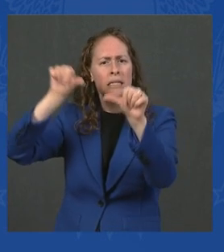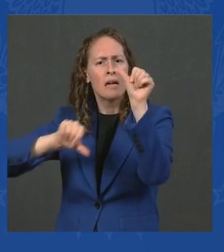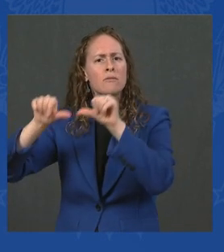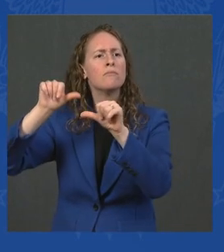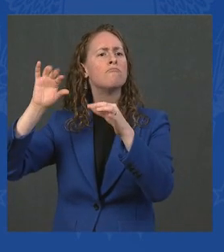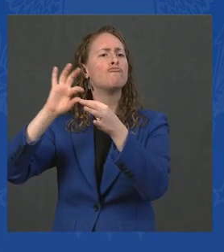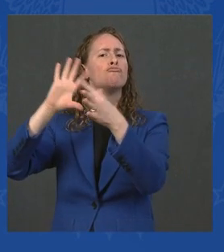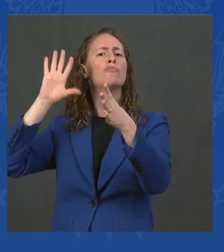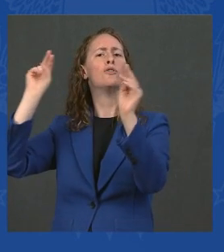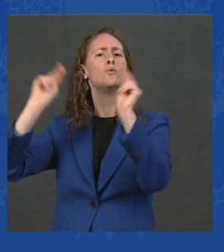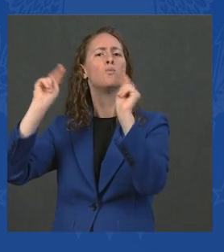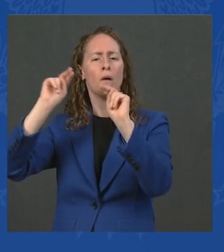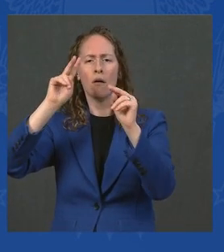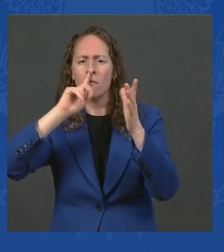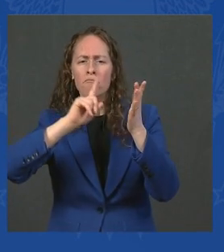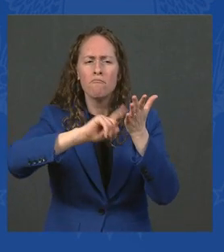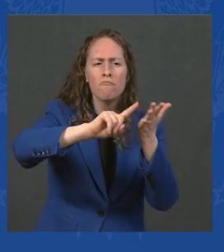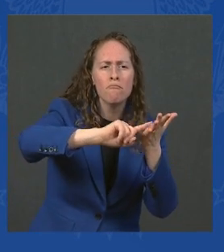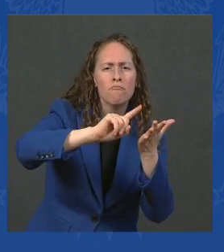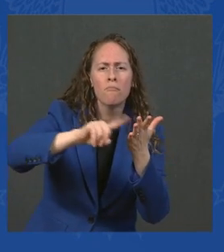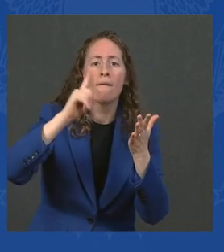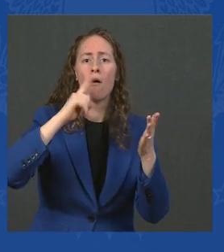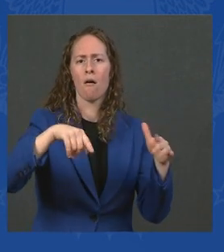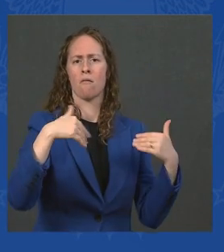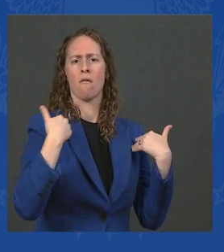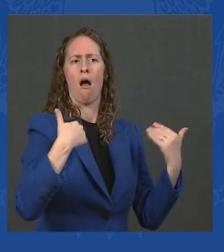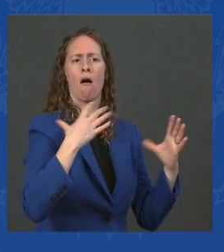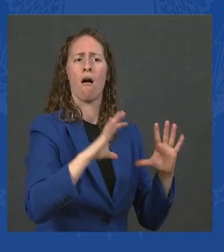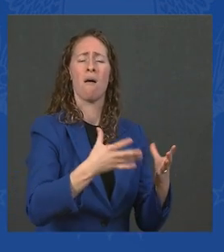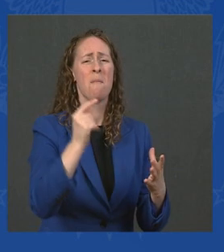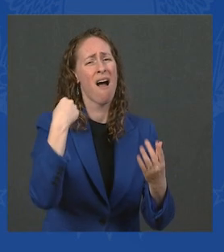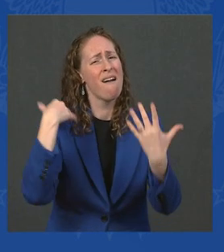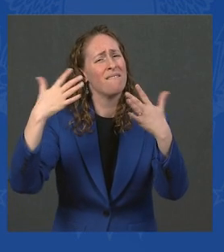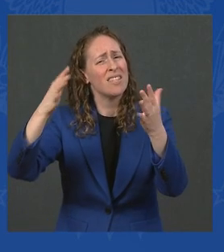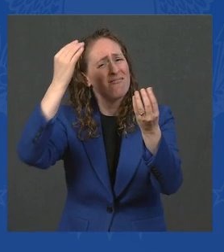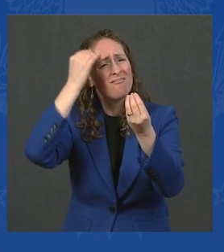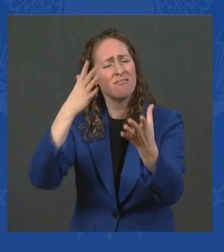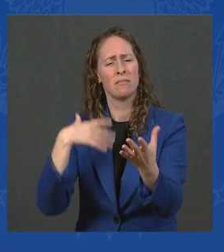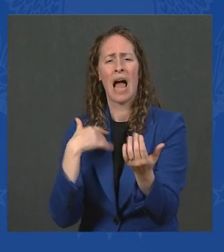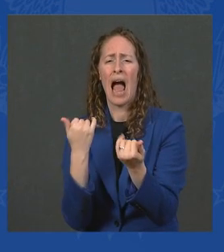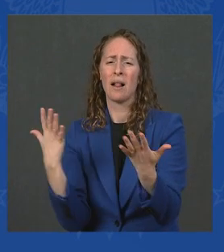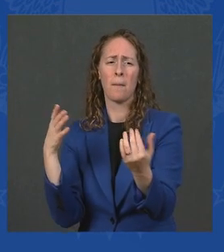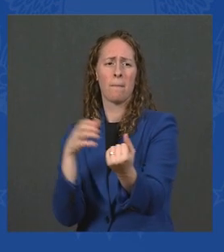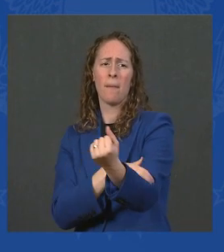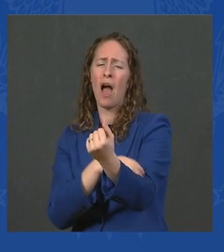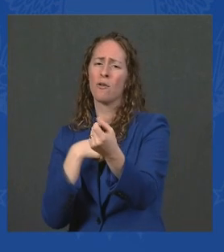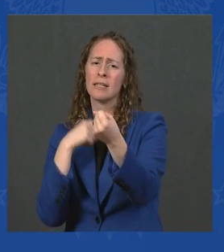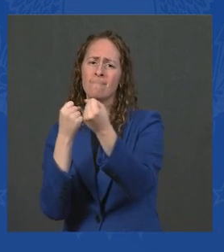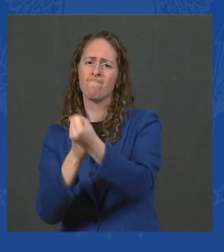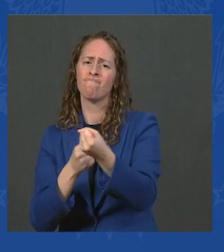But I've told them I will do everything within my power to support the Food and Drug Administration -- the FDA --